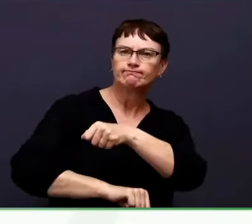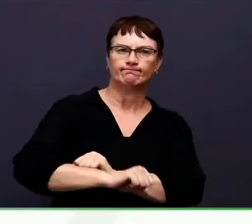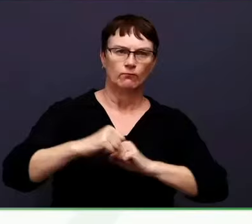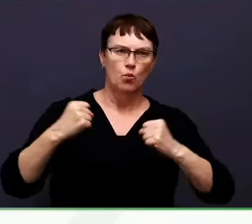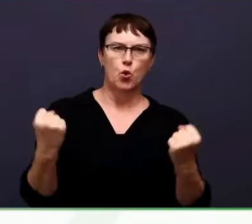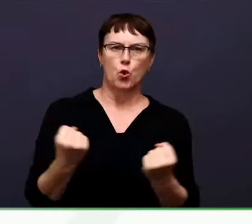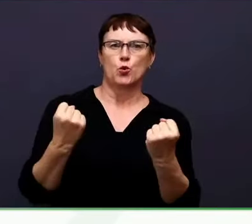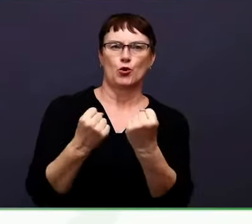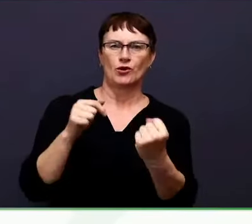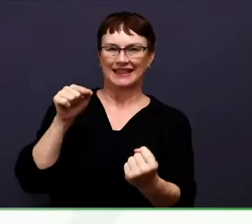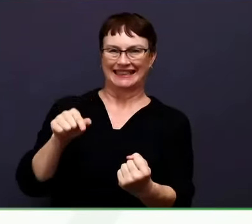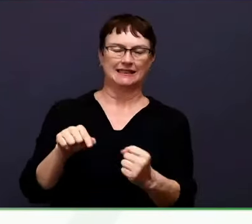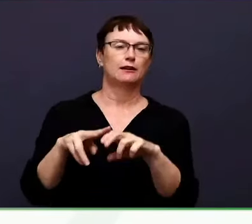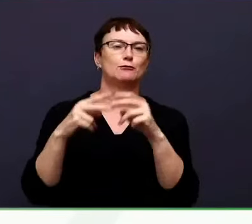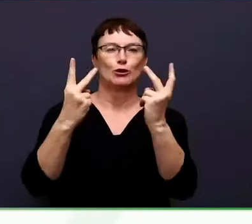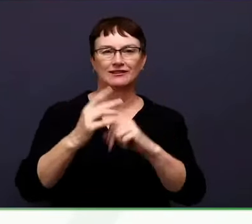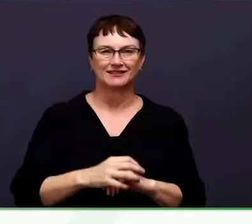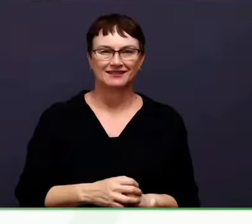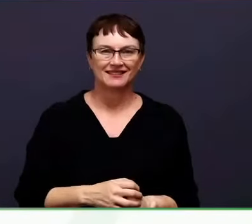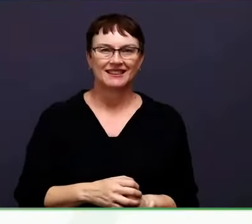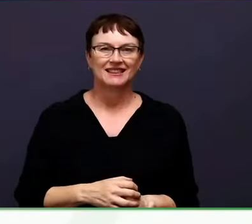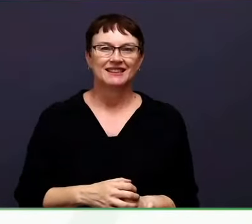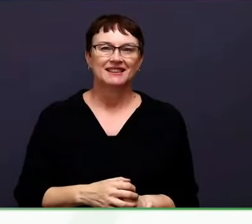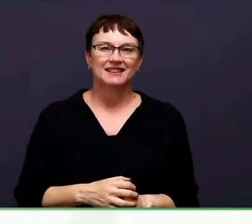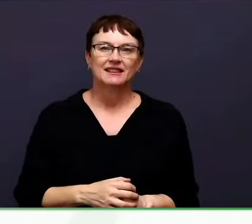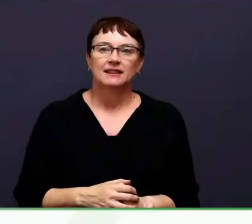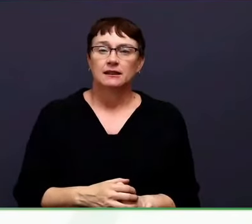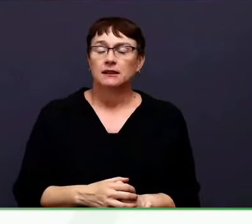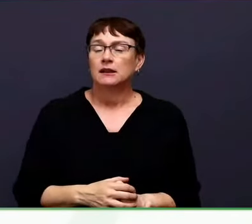Now, we want to share some examples of the groups success.